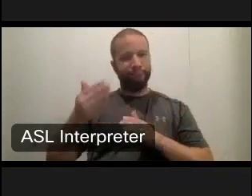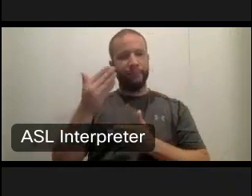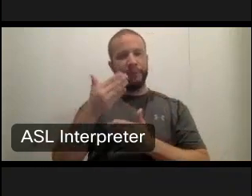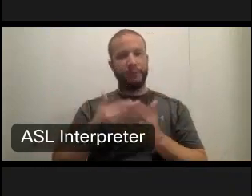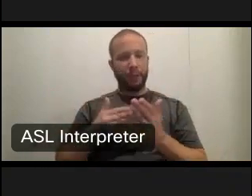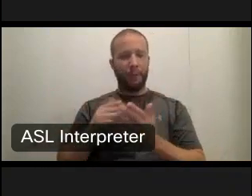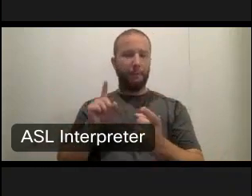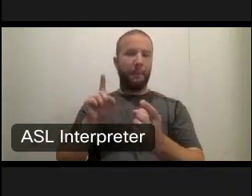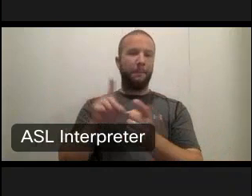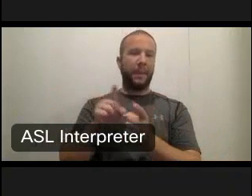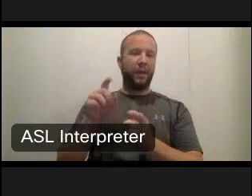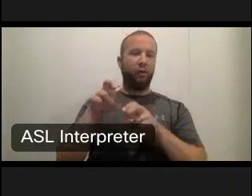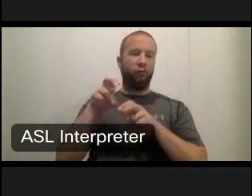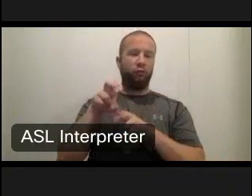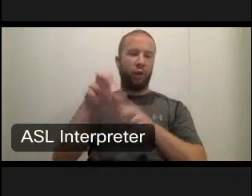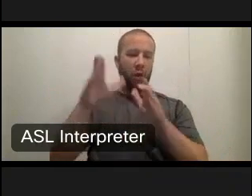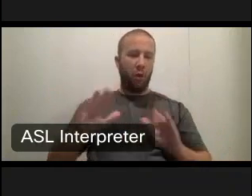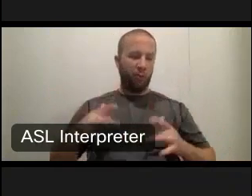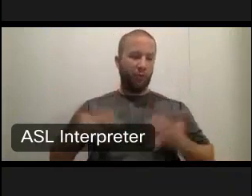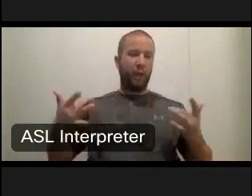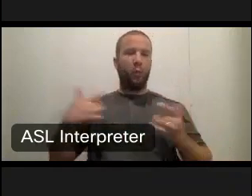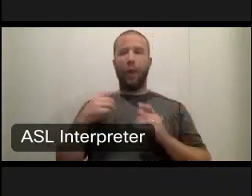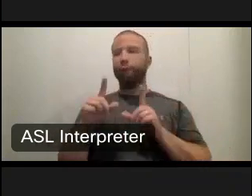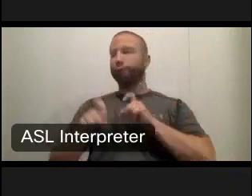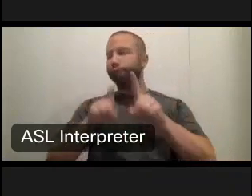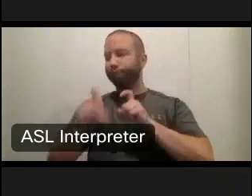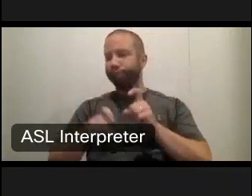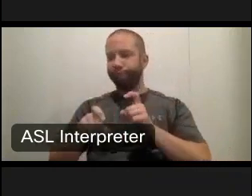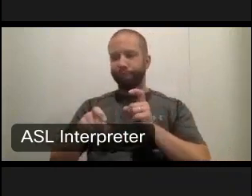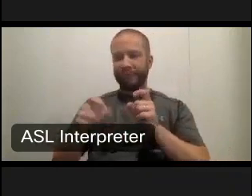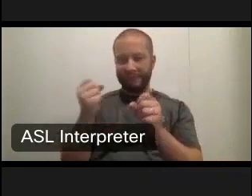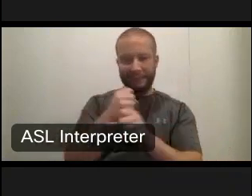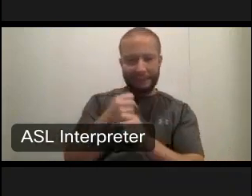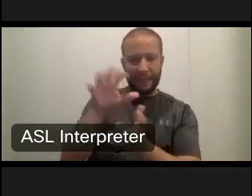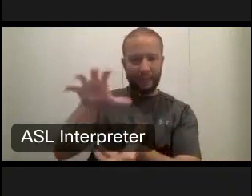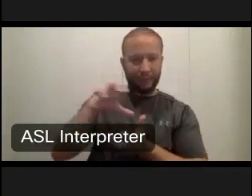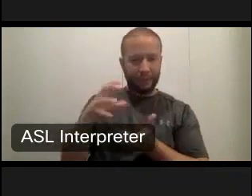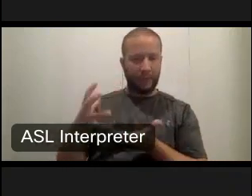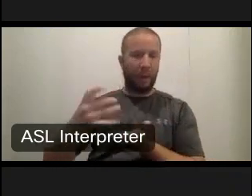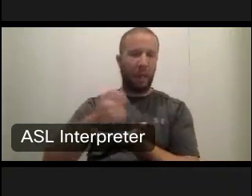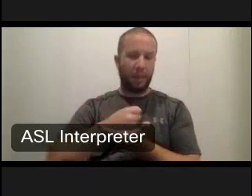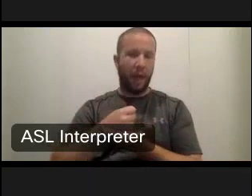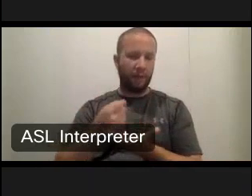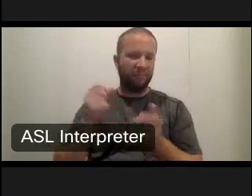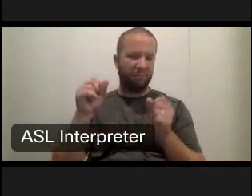writer events that were we were able to also um half prior to the pandemic